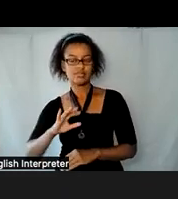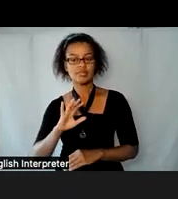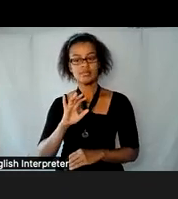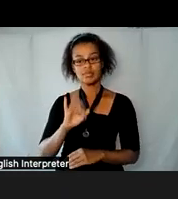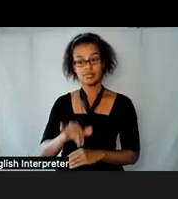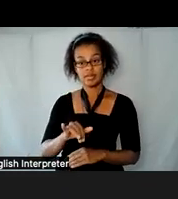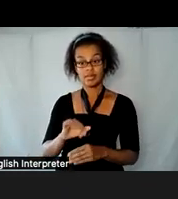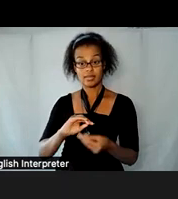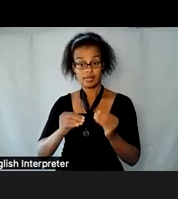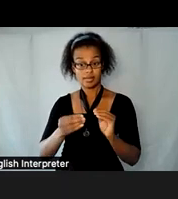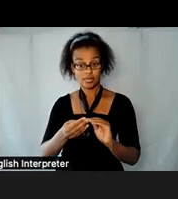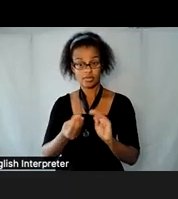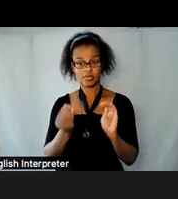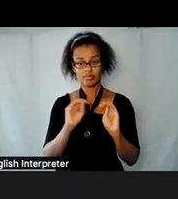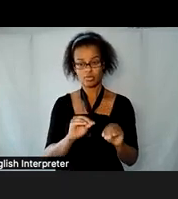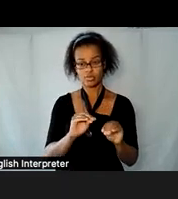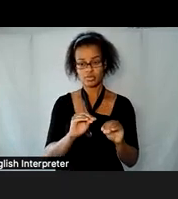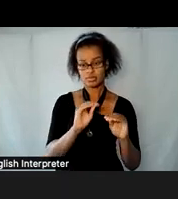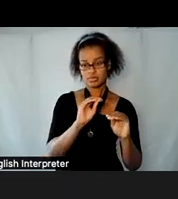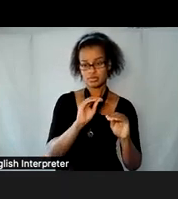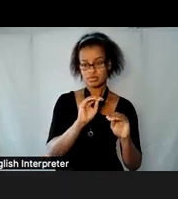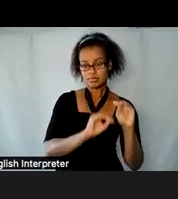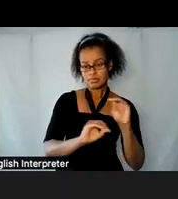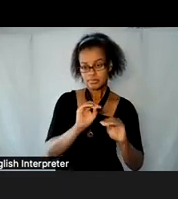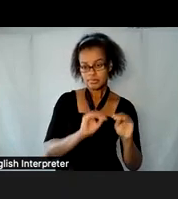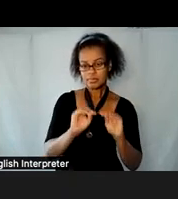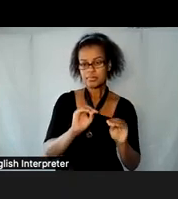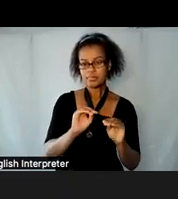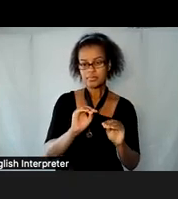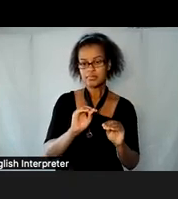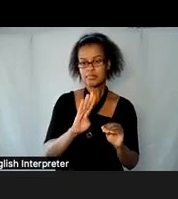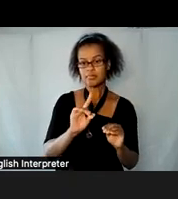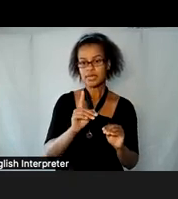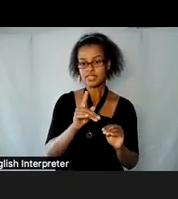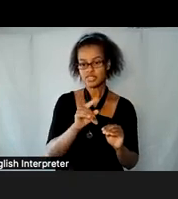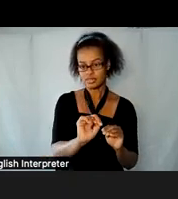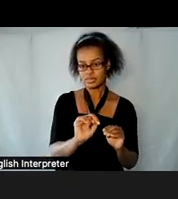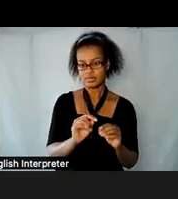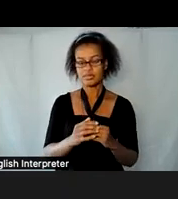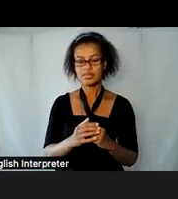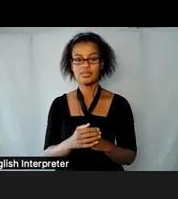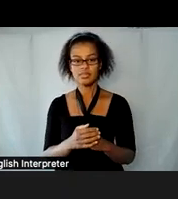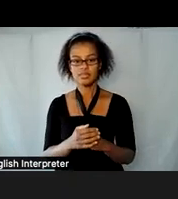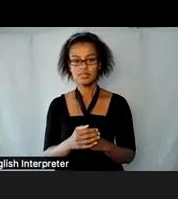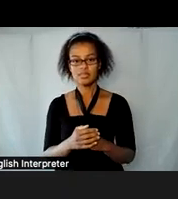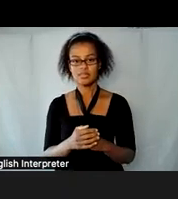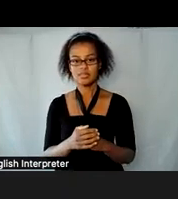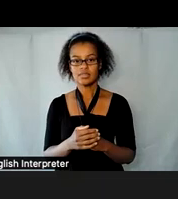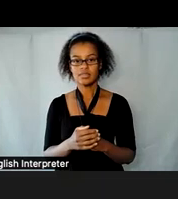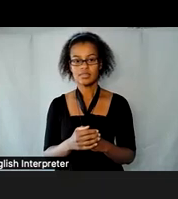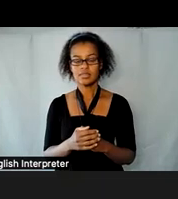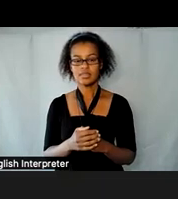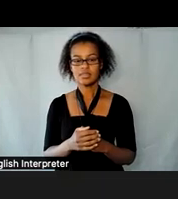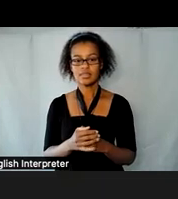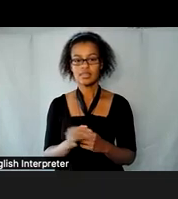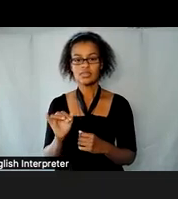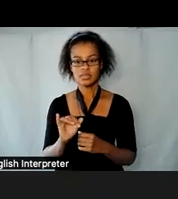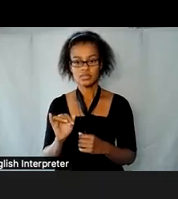We do welcome accessibility, budget or like accessibility consideration in your budget